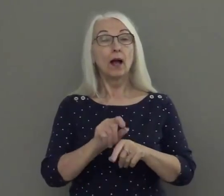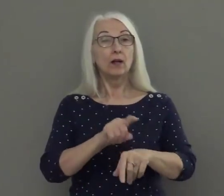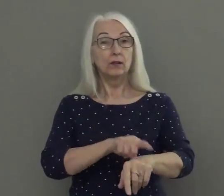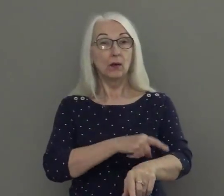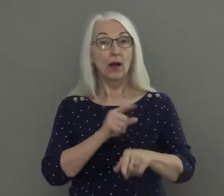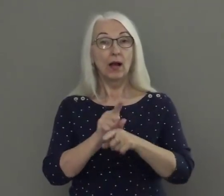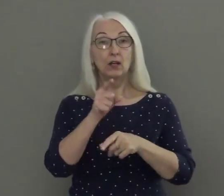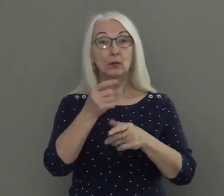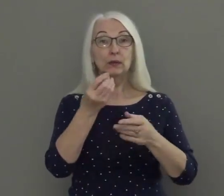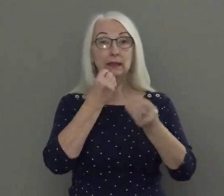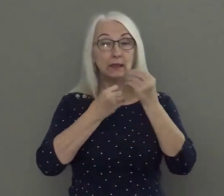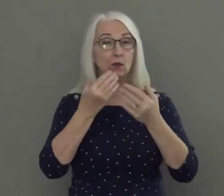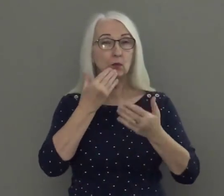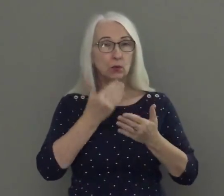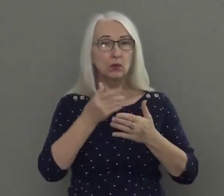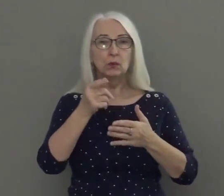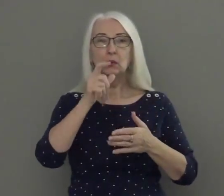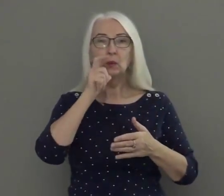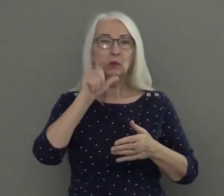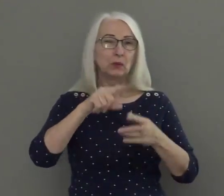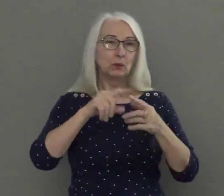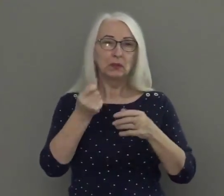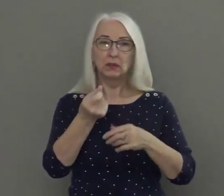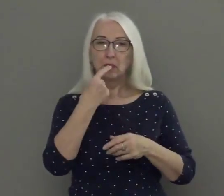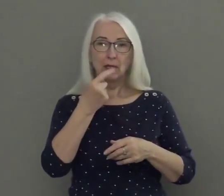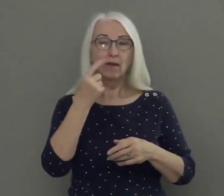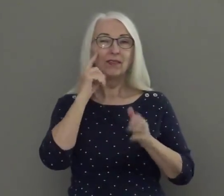As long as you eat well, you don’t need to supplement.